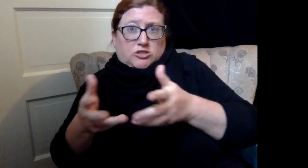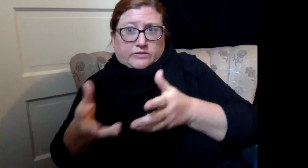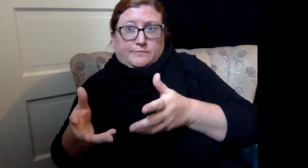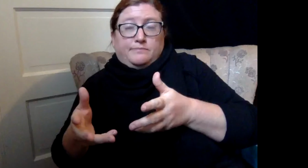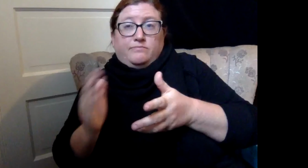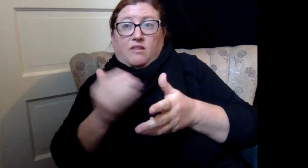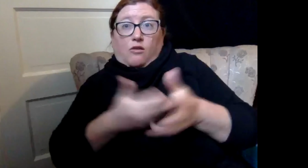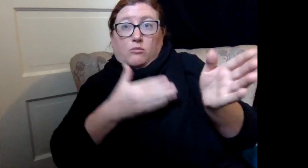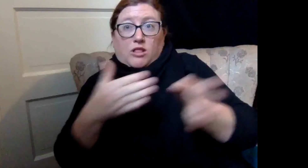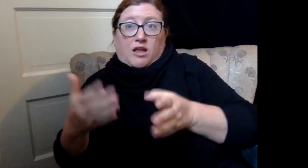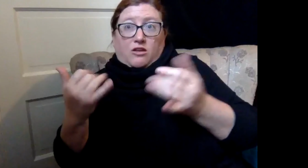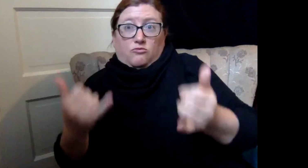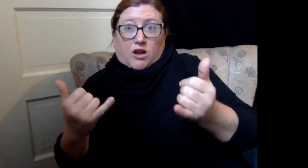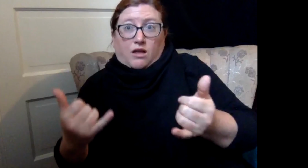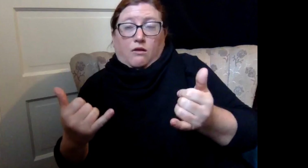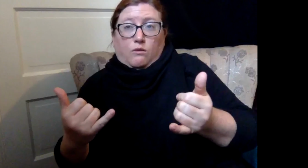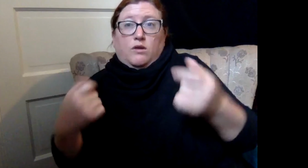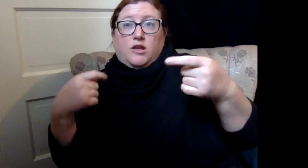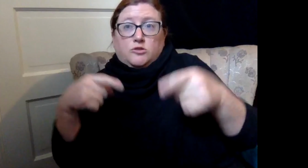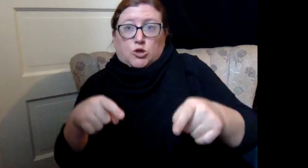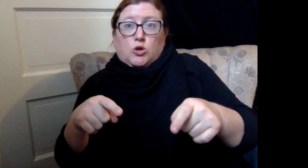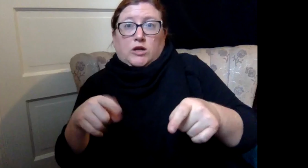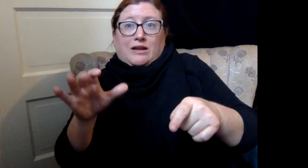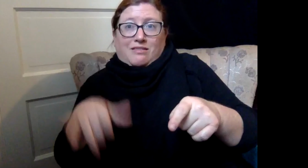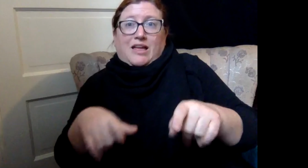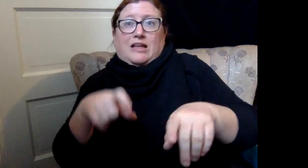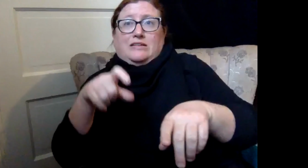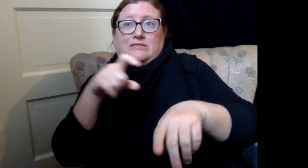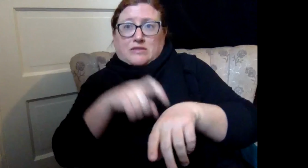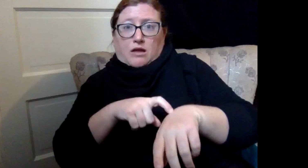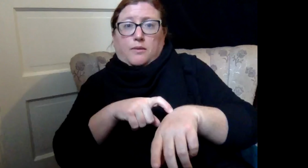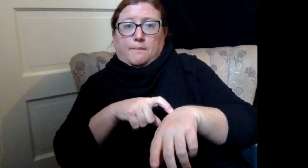perhaps some